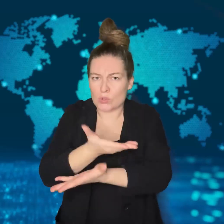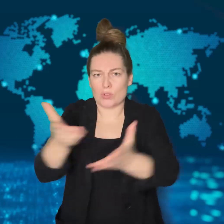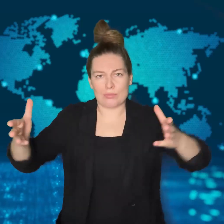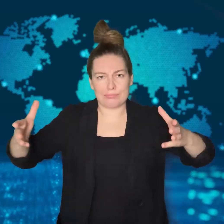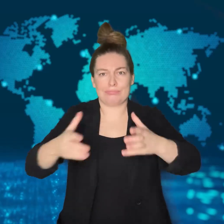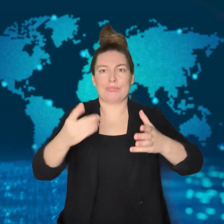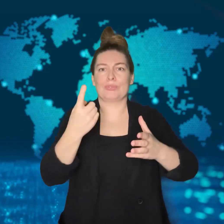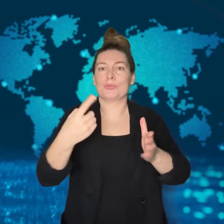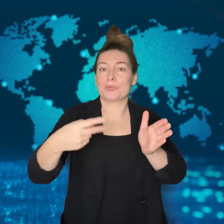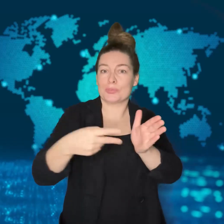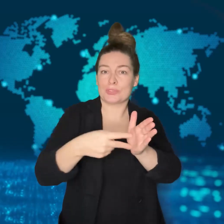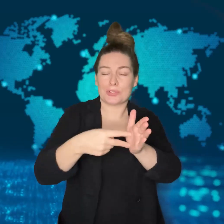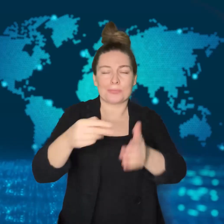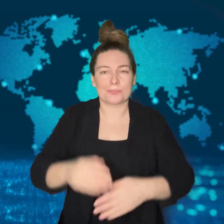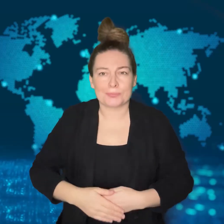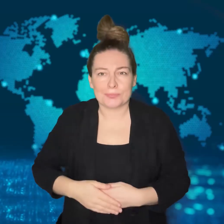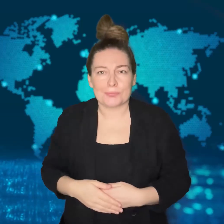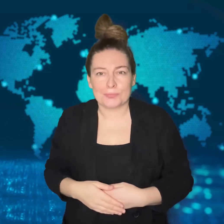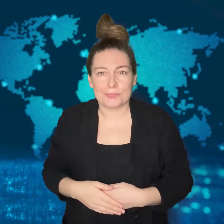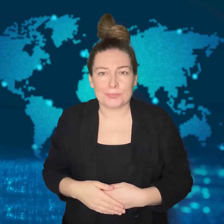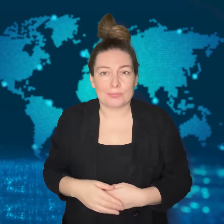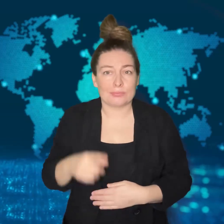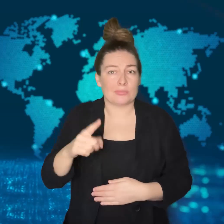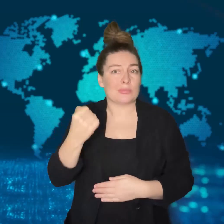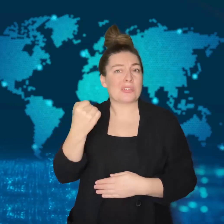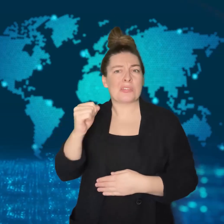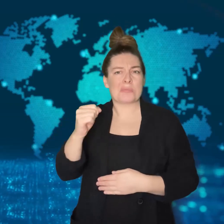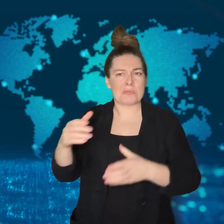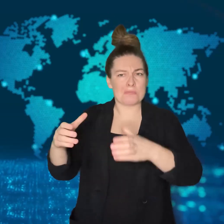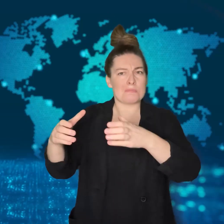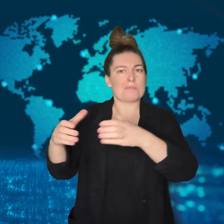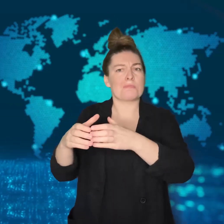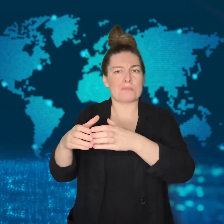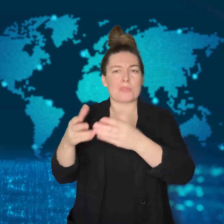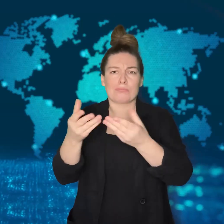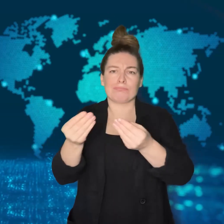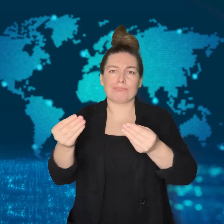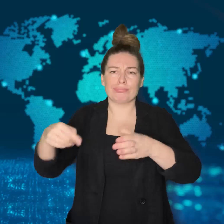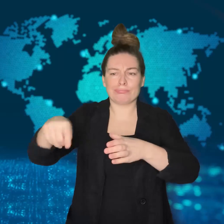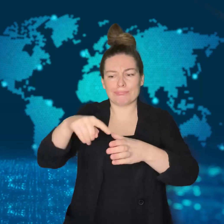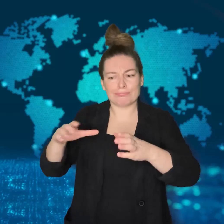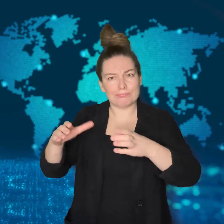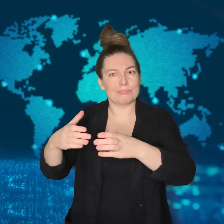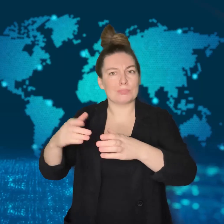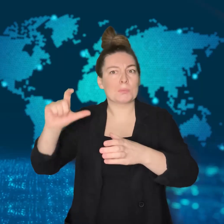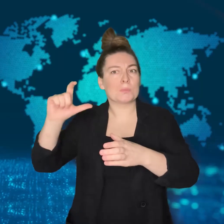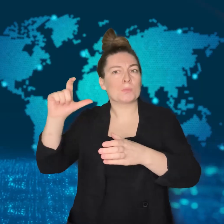The rebels represent the Muslim majority in Syria,